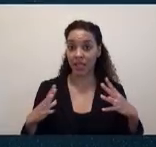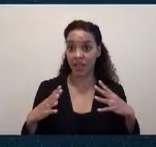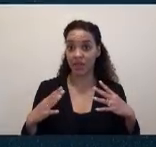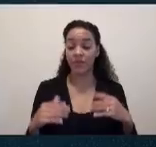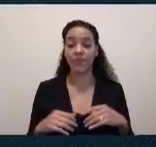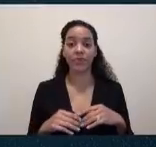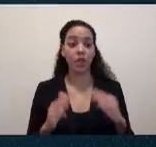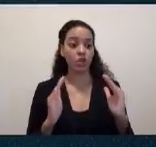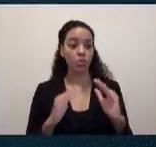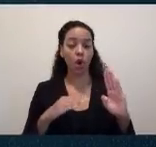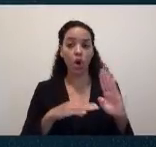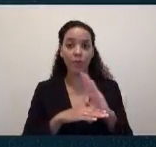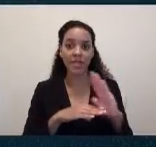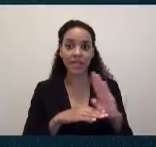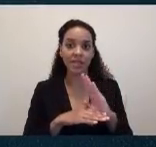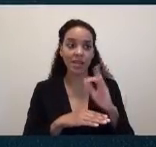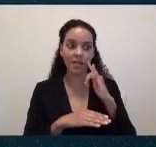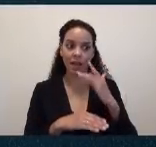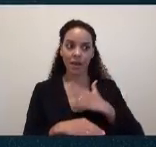we can't afford to provide that on our own.